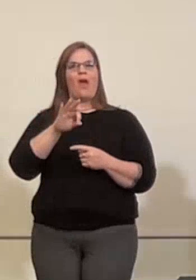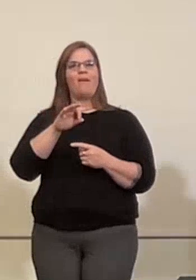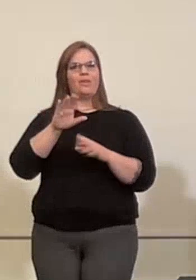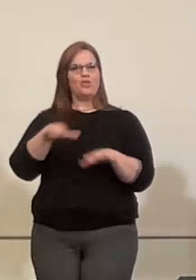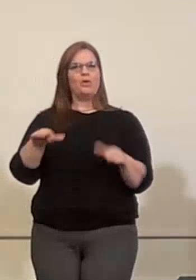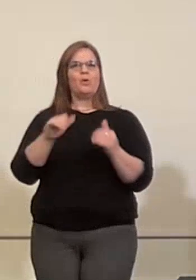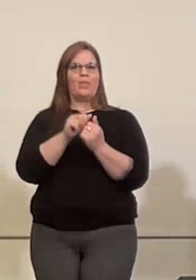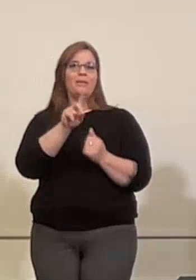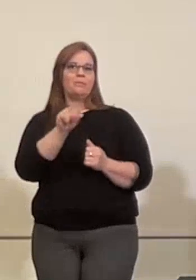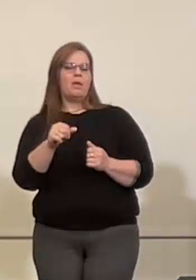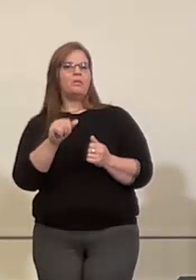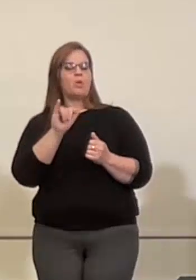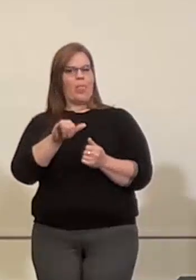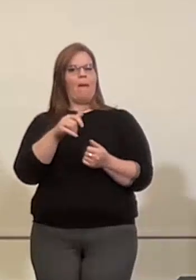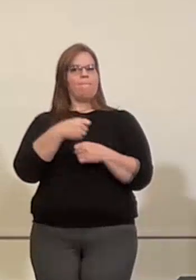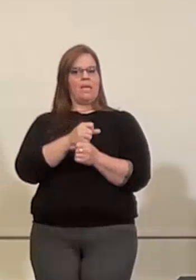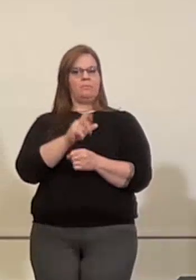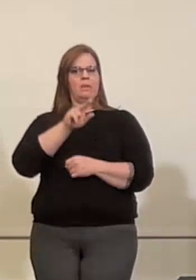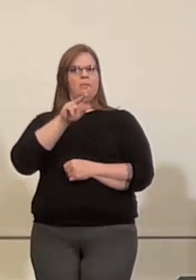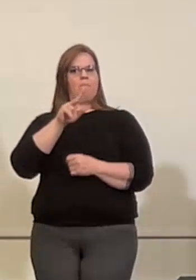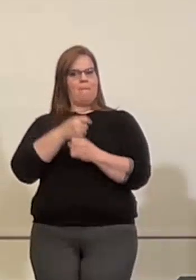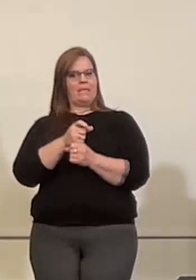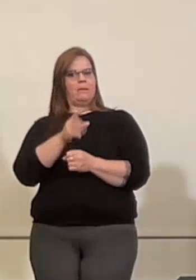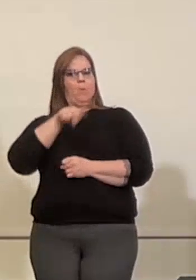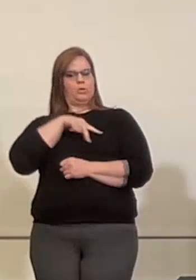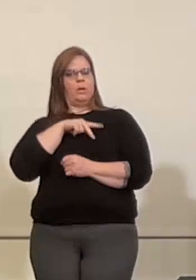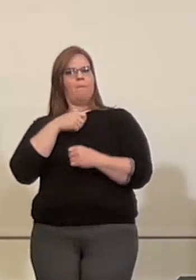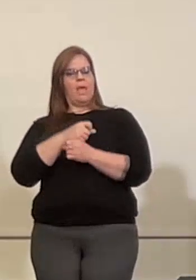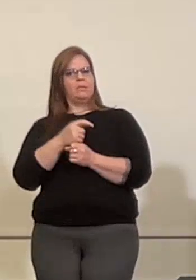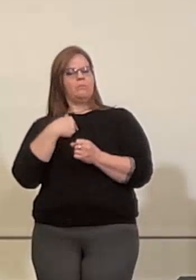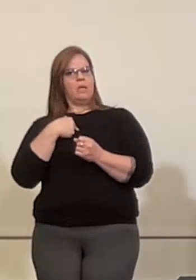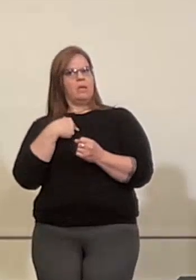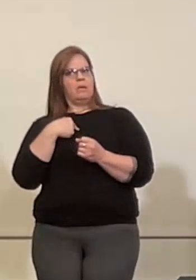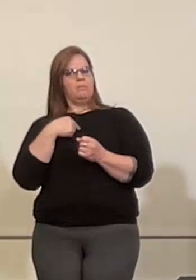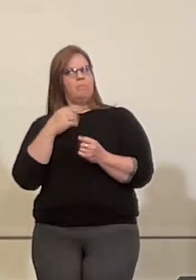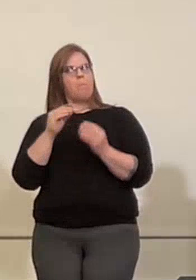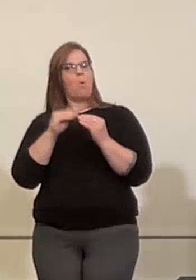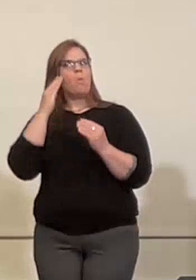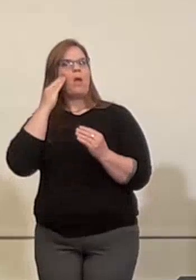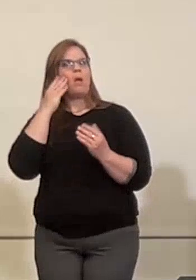That makes me more aware and that makes me want to learn about other other disabilities.